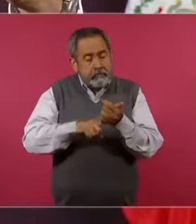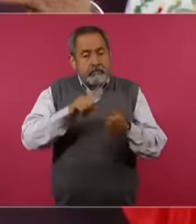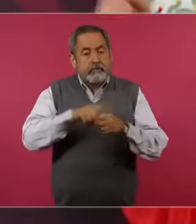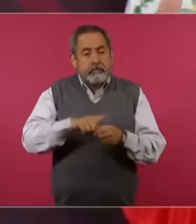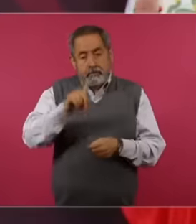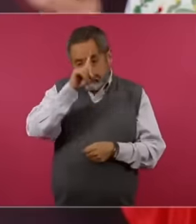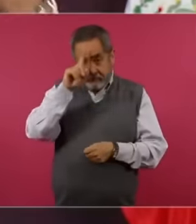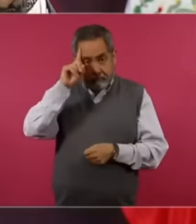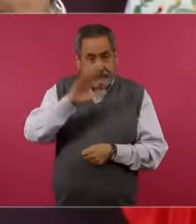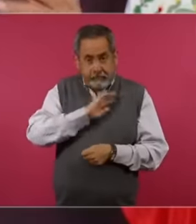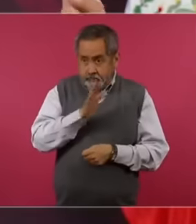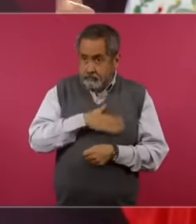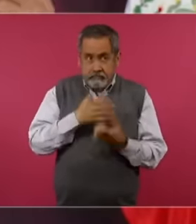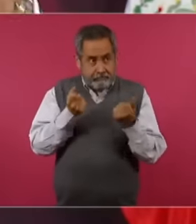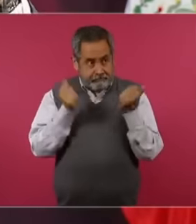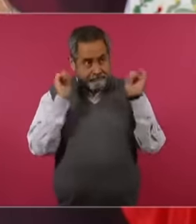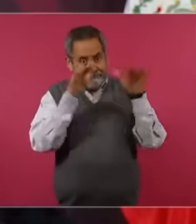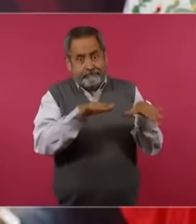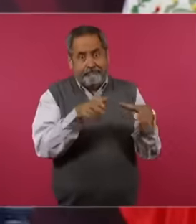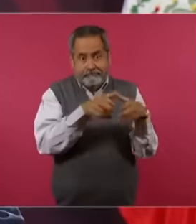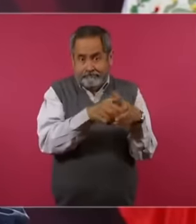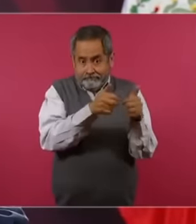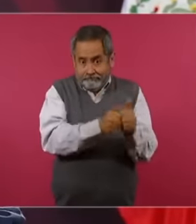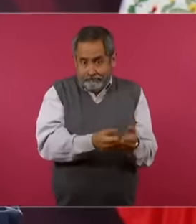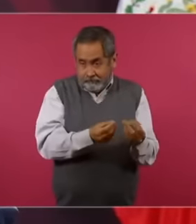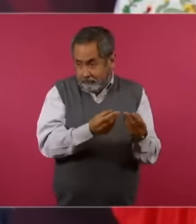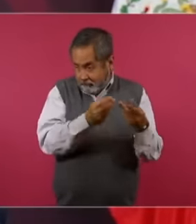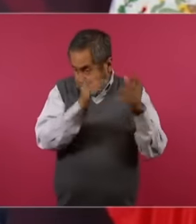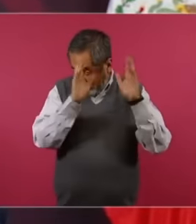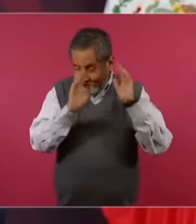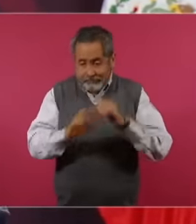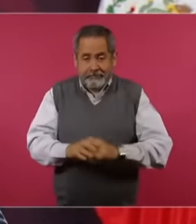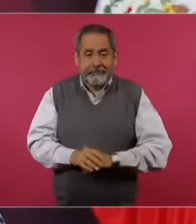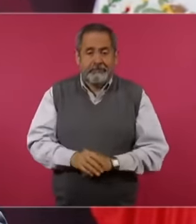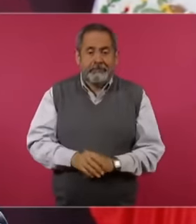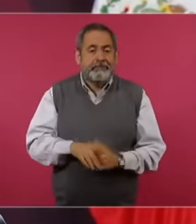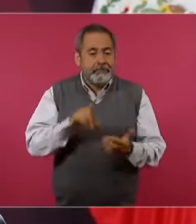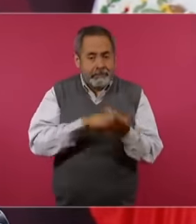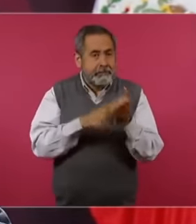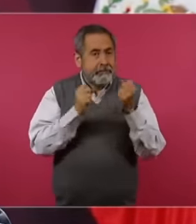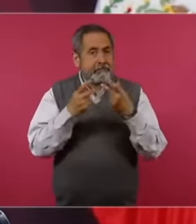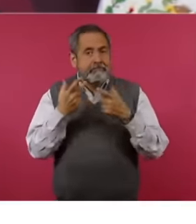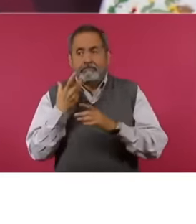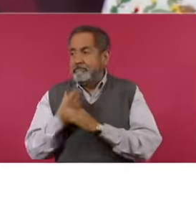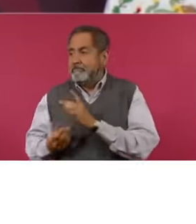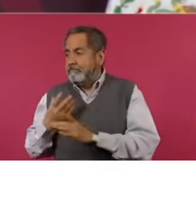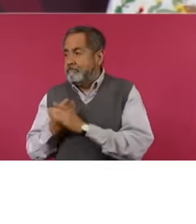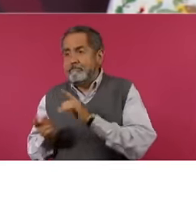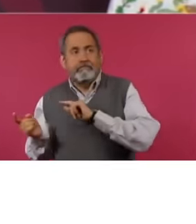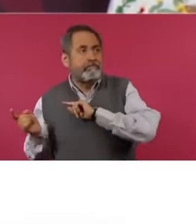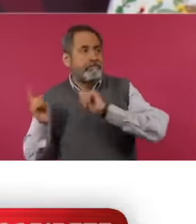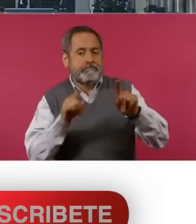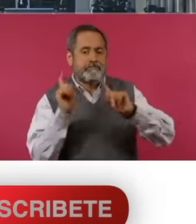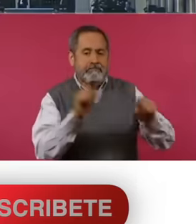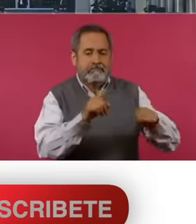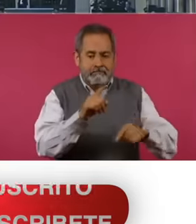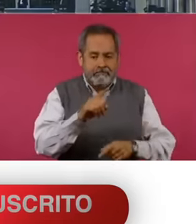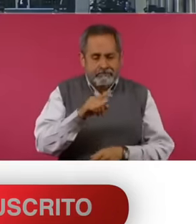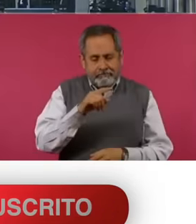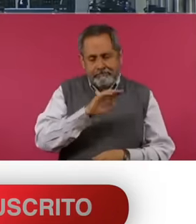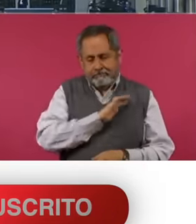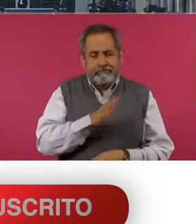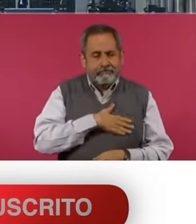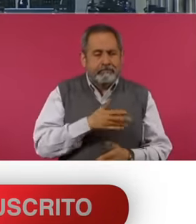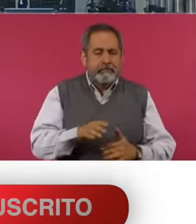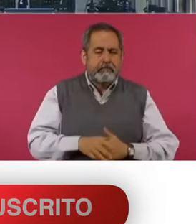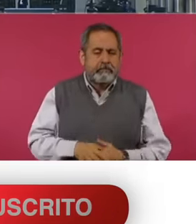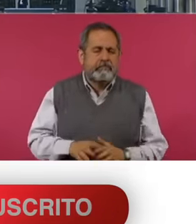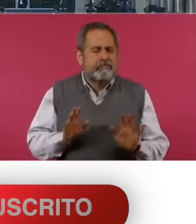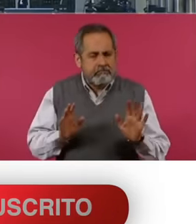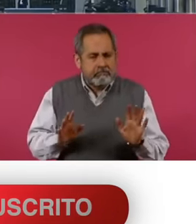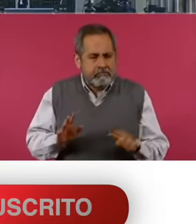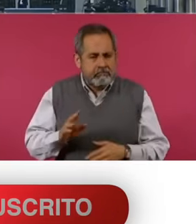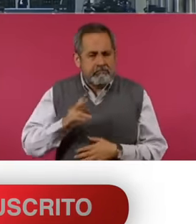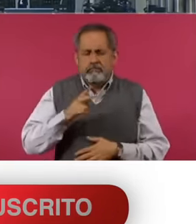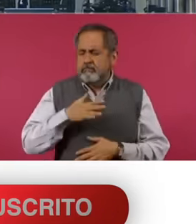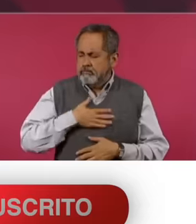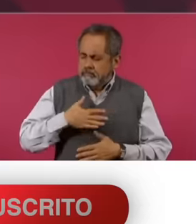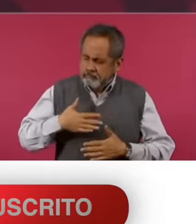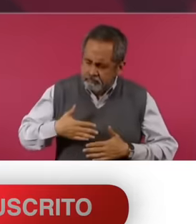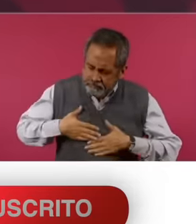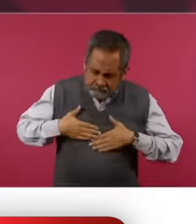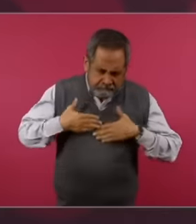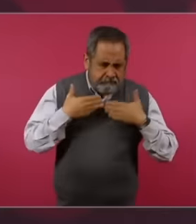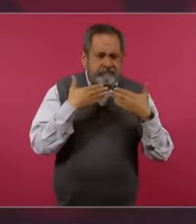there are quite a few there. This one, but that was all, I have the same trust in him as